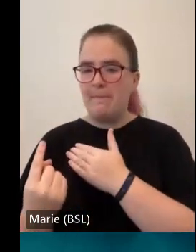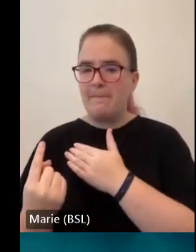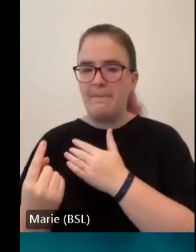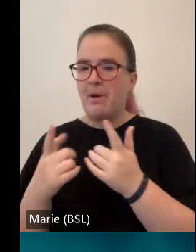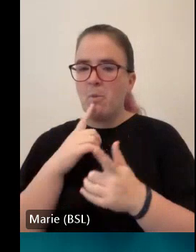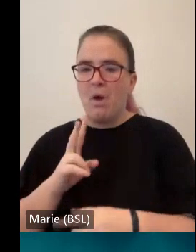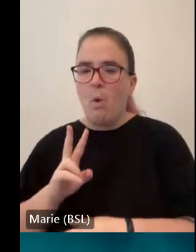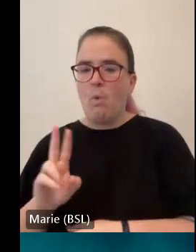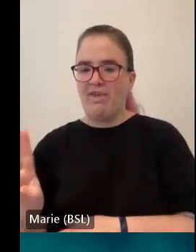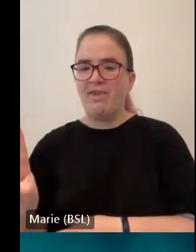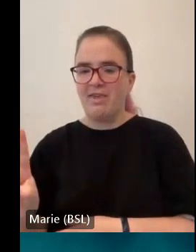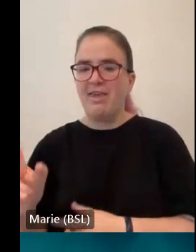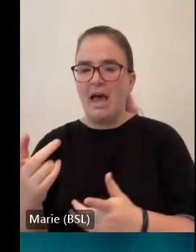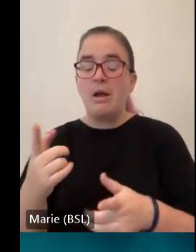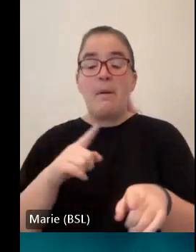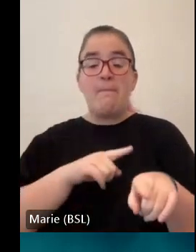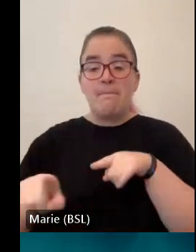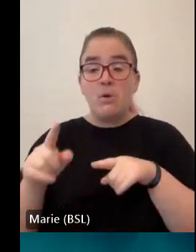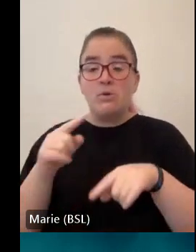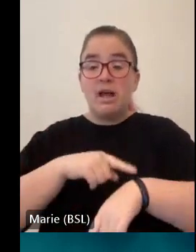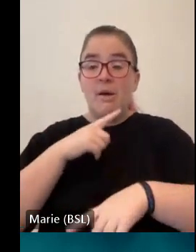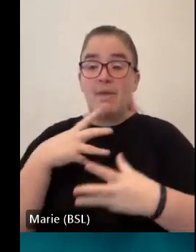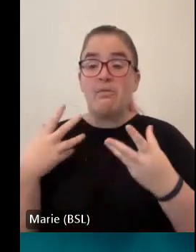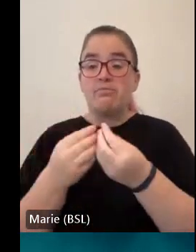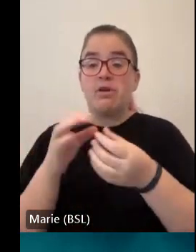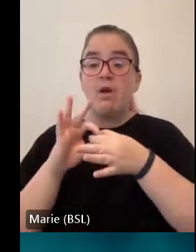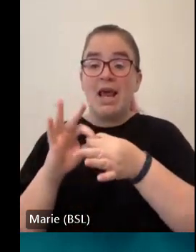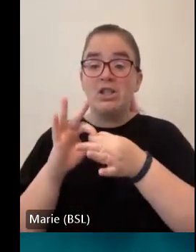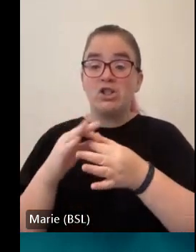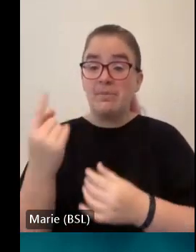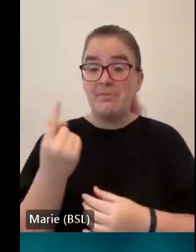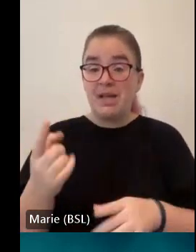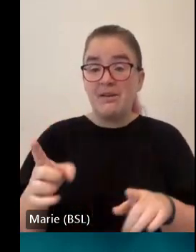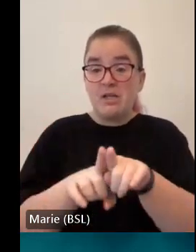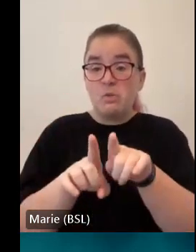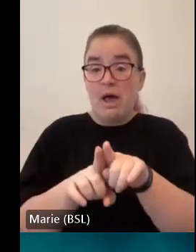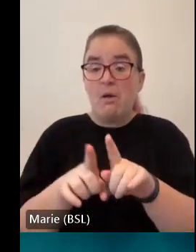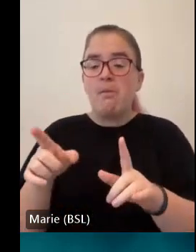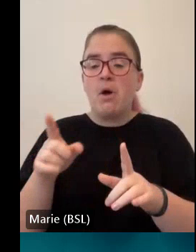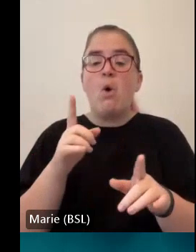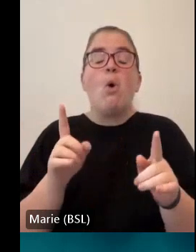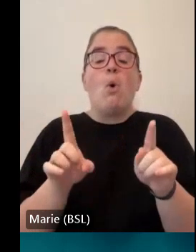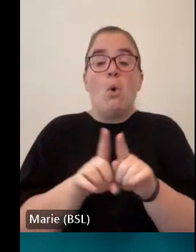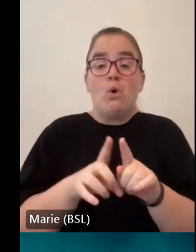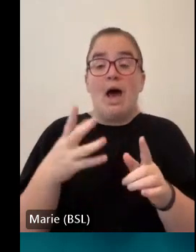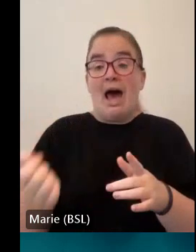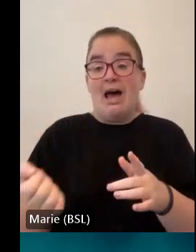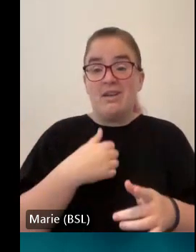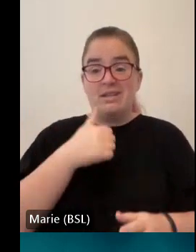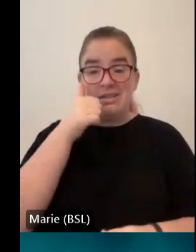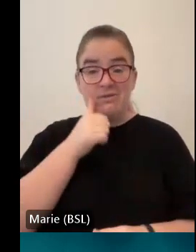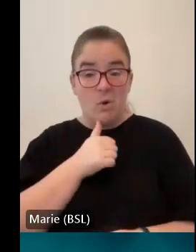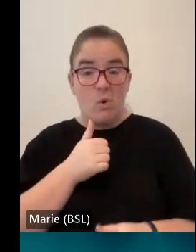a lot of them are actually actively in a relationship themselves, whilst also being defrauded by our romance